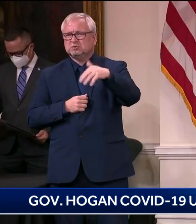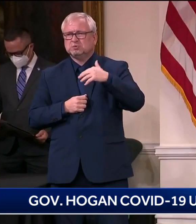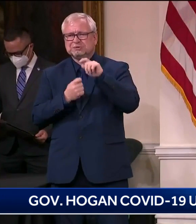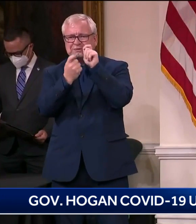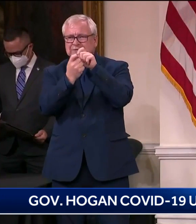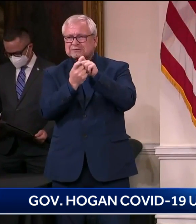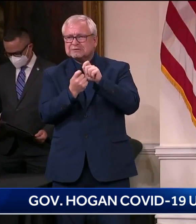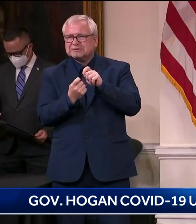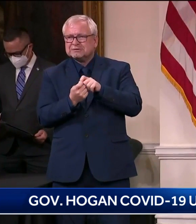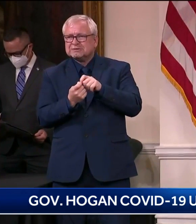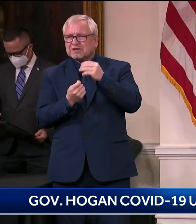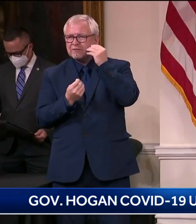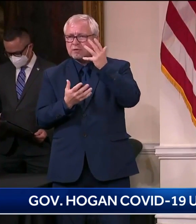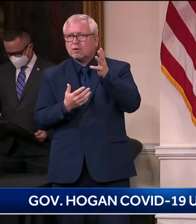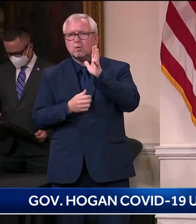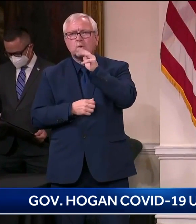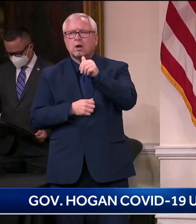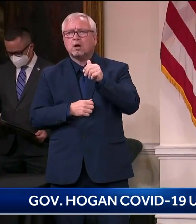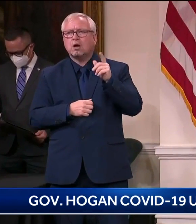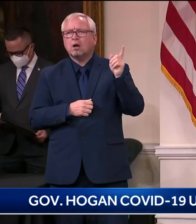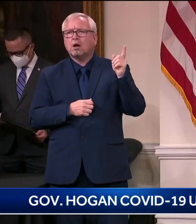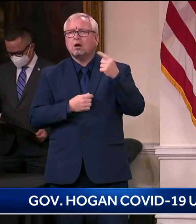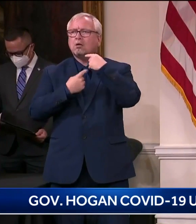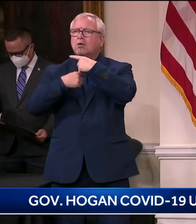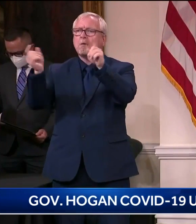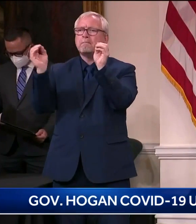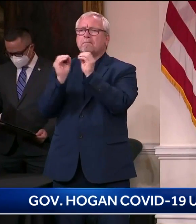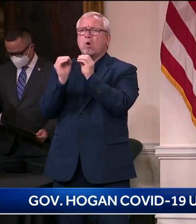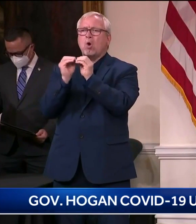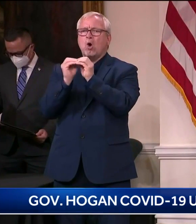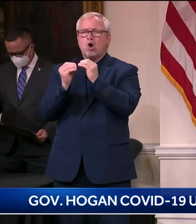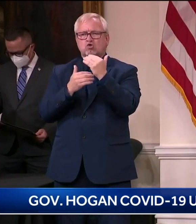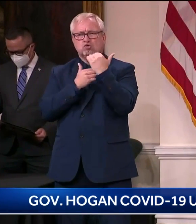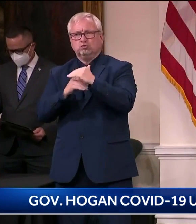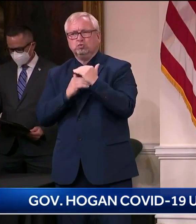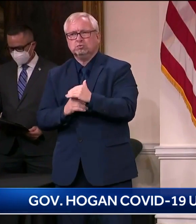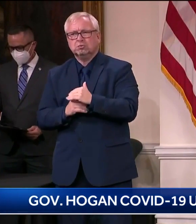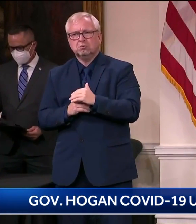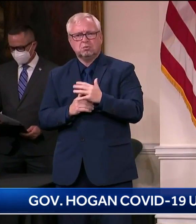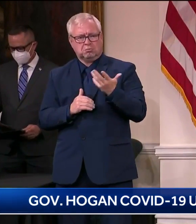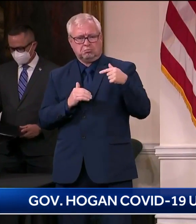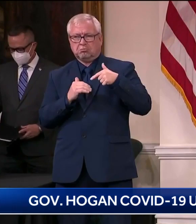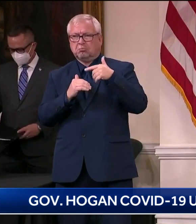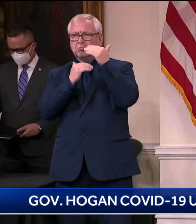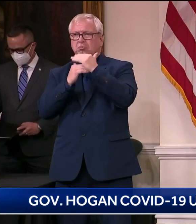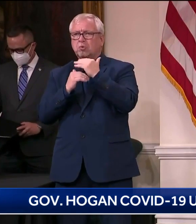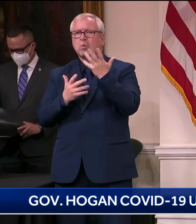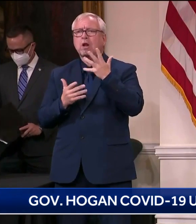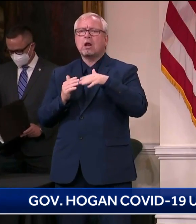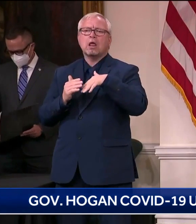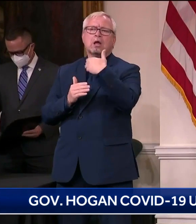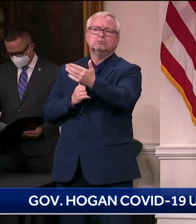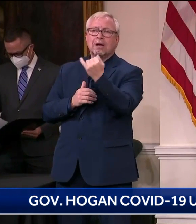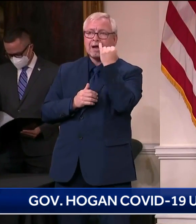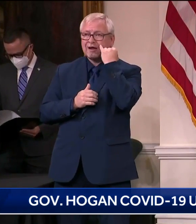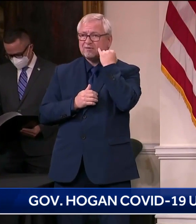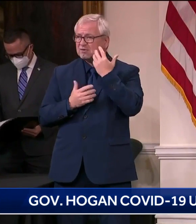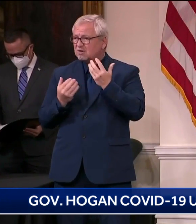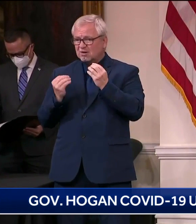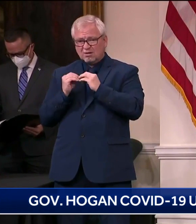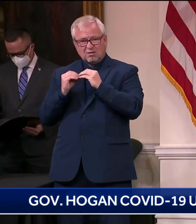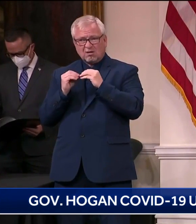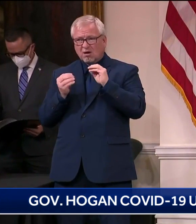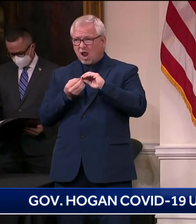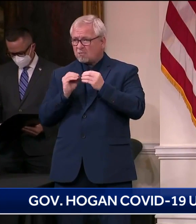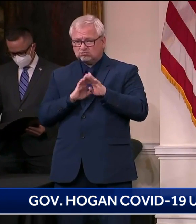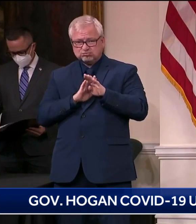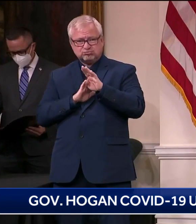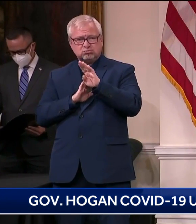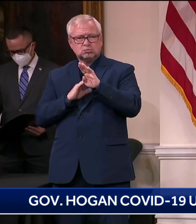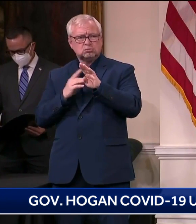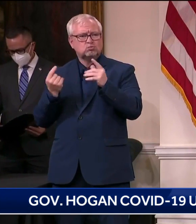THESE ARE VERY TROUBLING AND CHALLENGING TIMES.